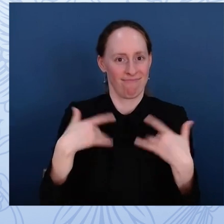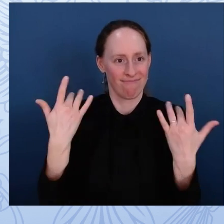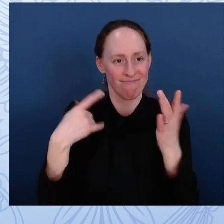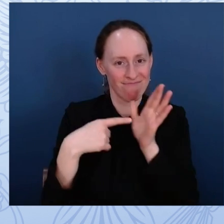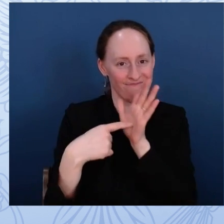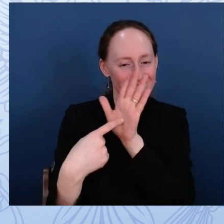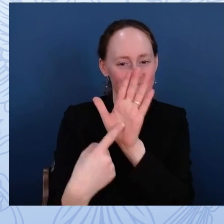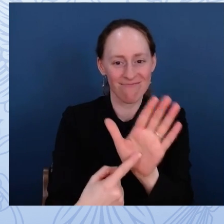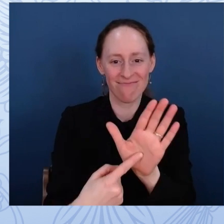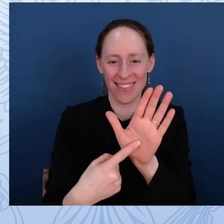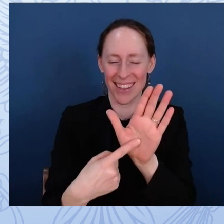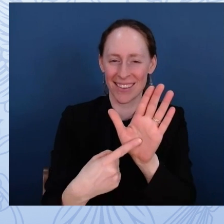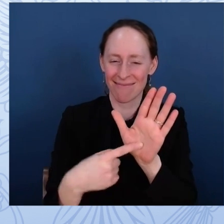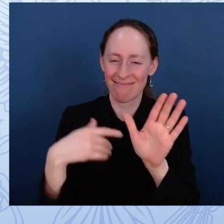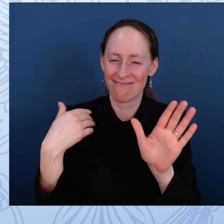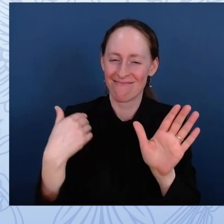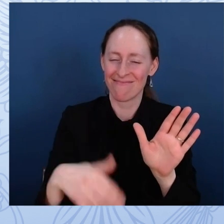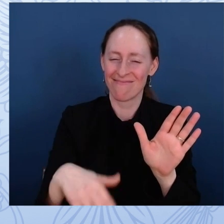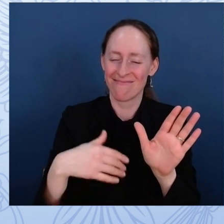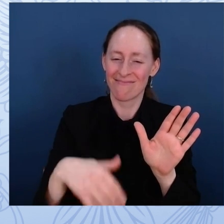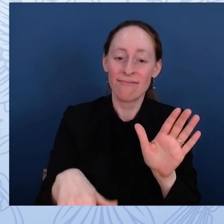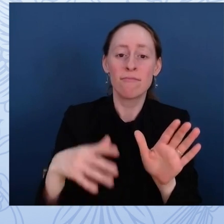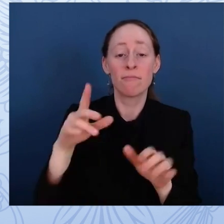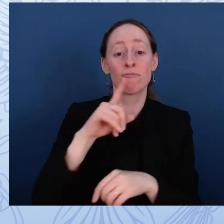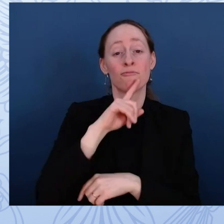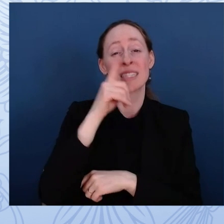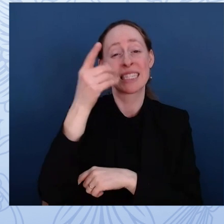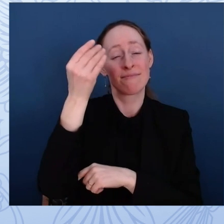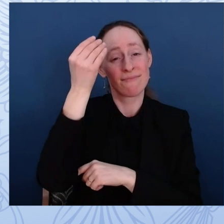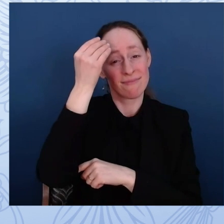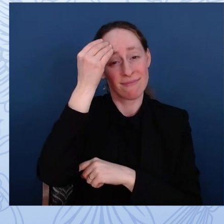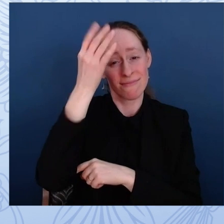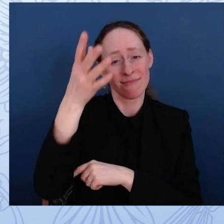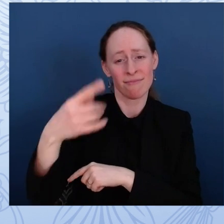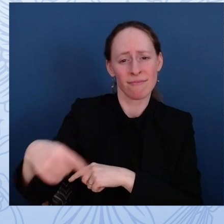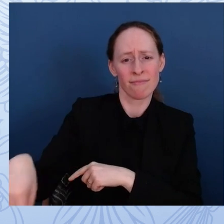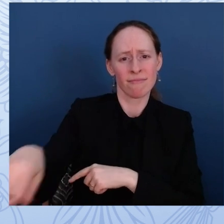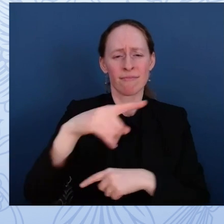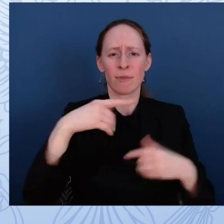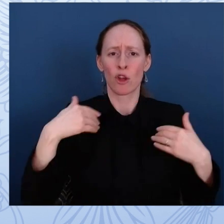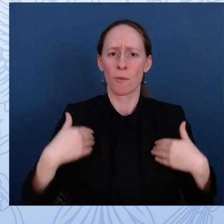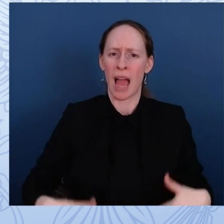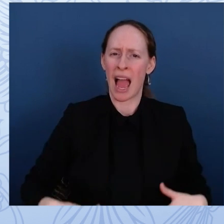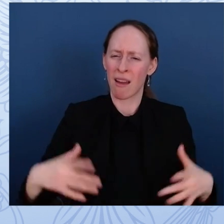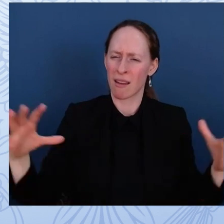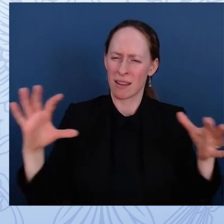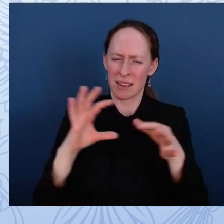that connect us, that transcend distance, or difference, built on shared values,